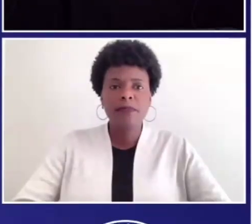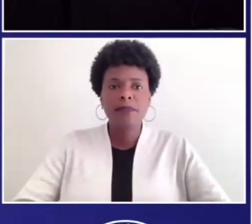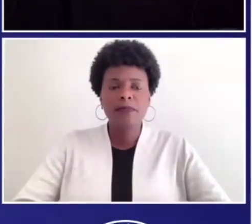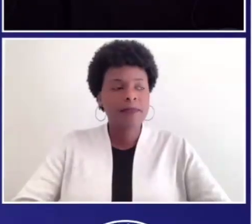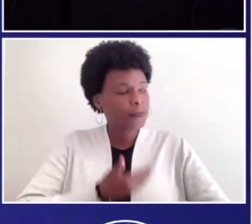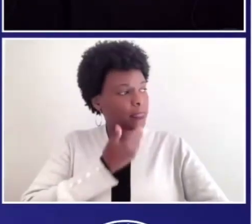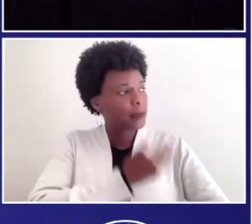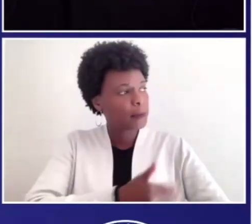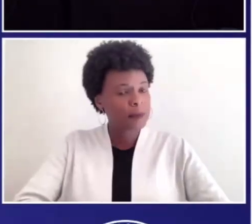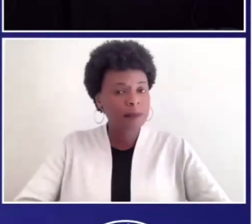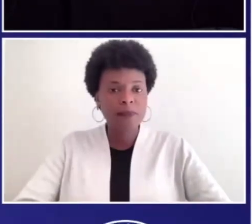Thank you. Deborah?